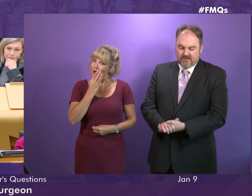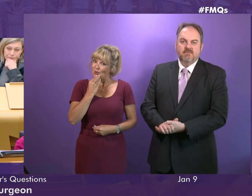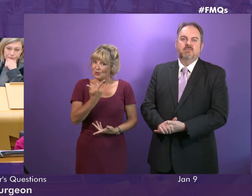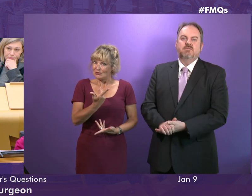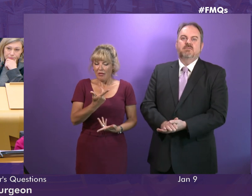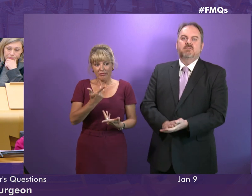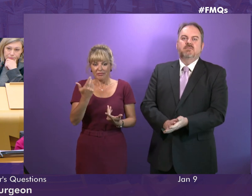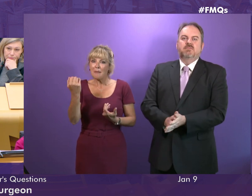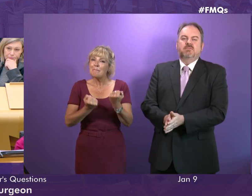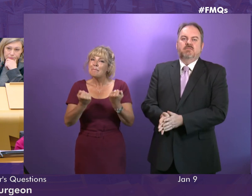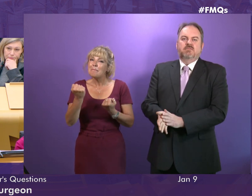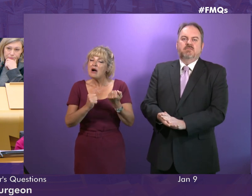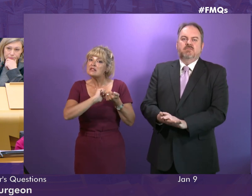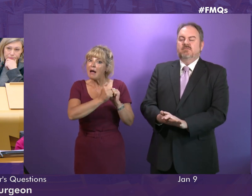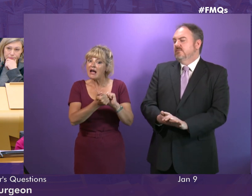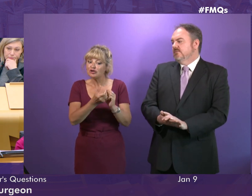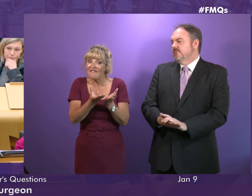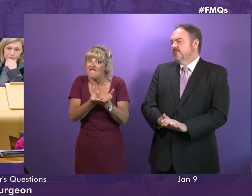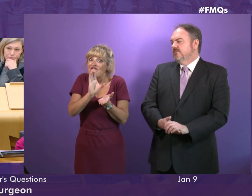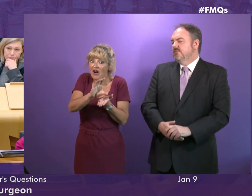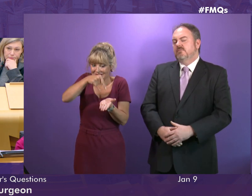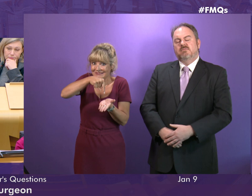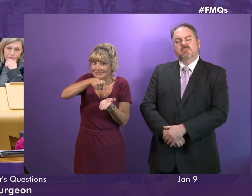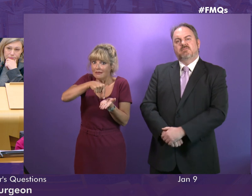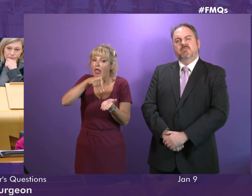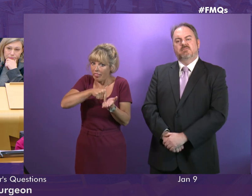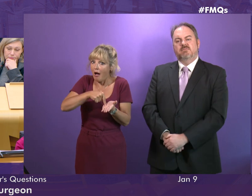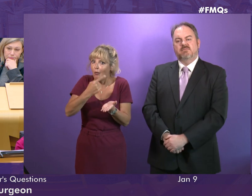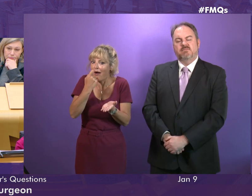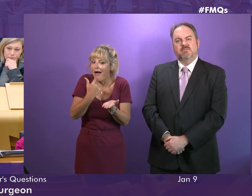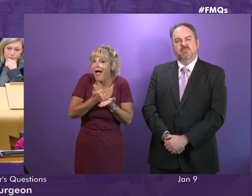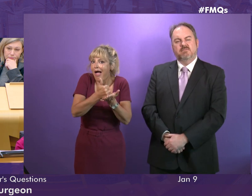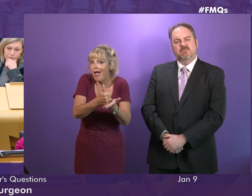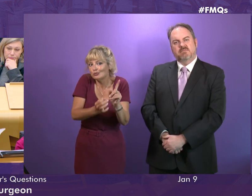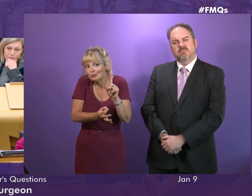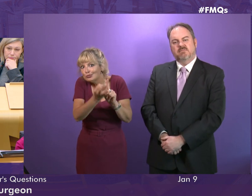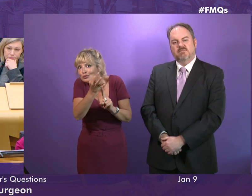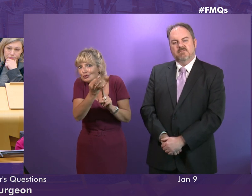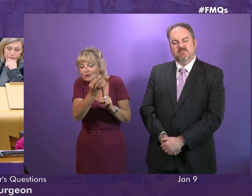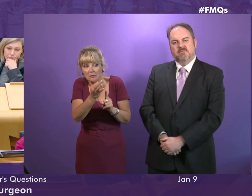bus partnership fund will deliver that step change to improve the offer that buses can